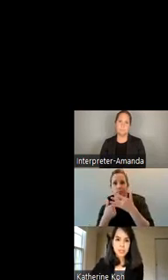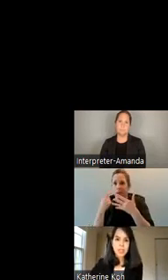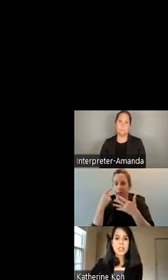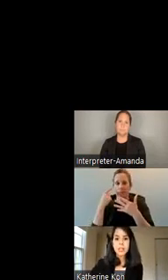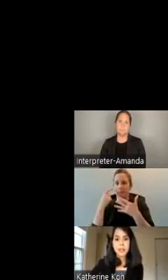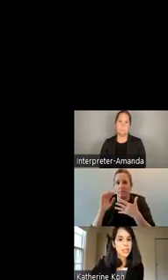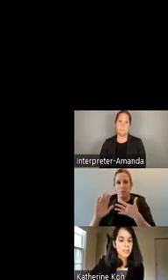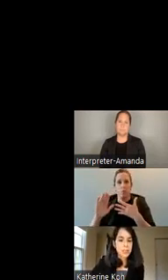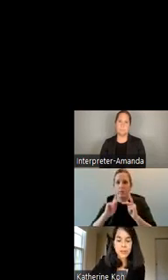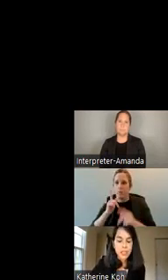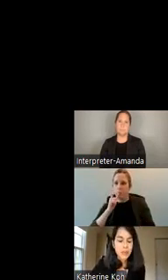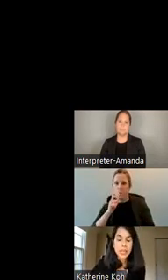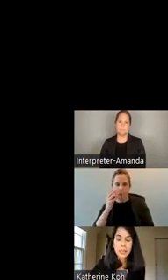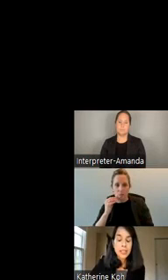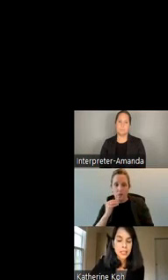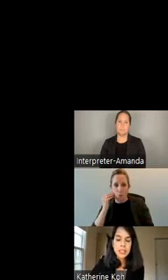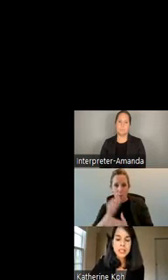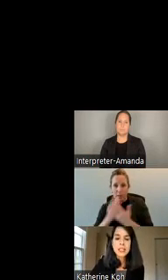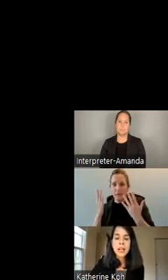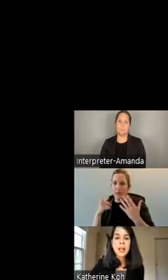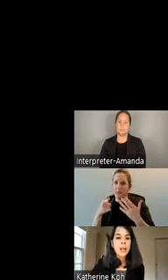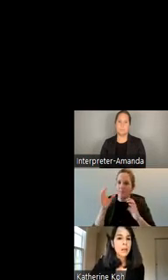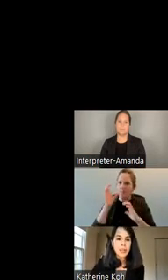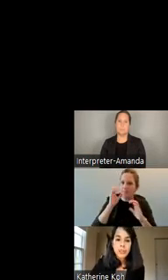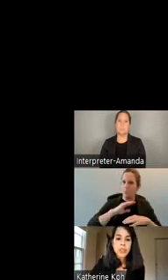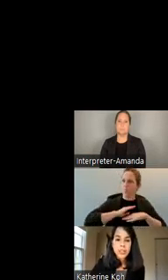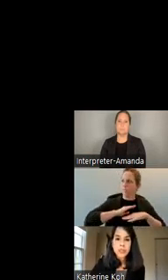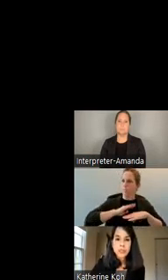understandably oftentimes they're focusing on meeting basic needs like food and shelter and